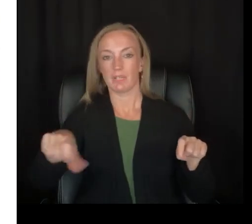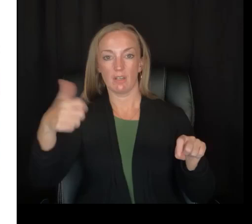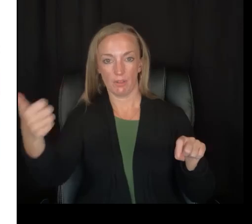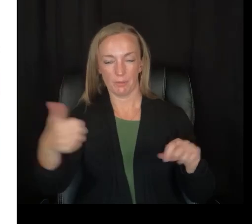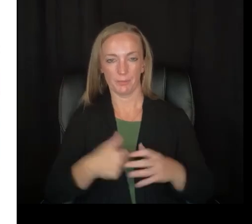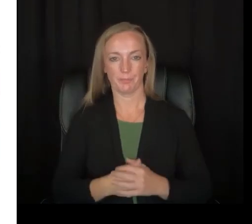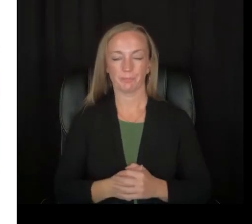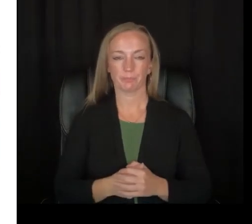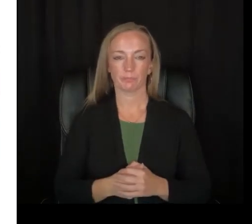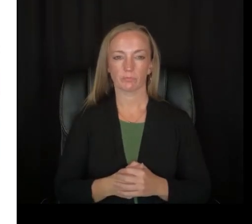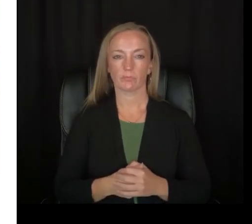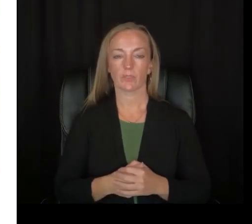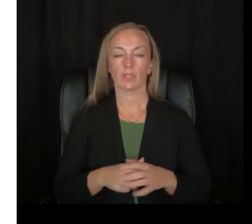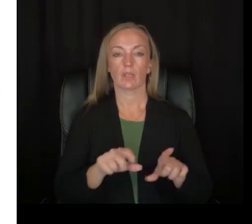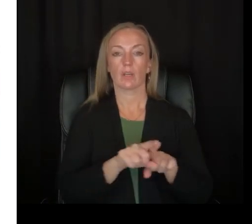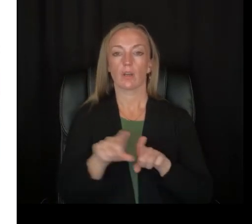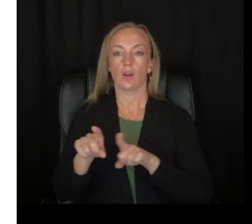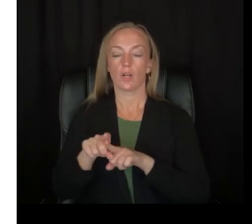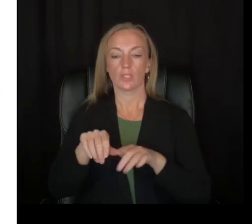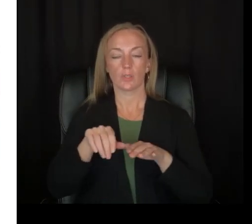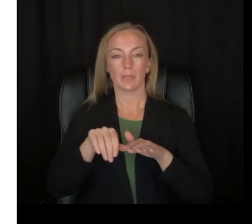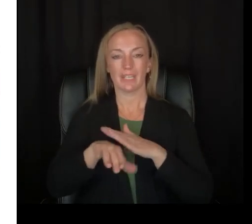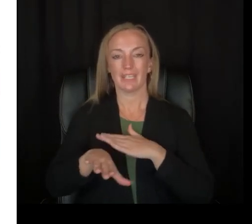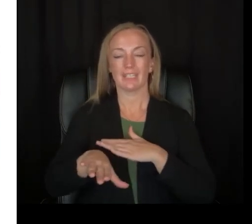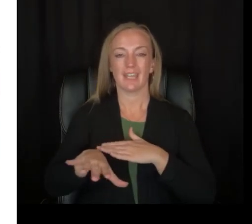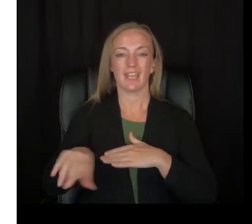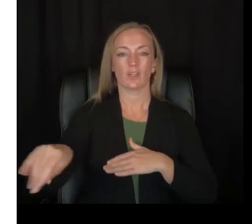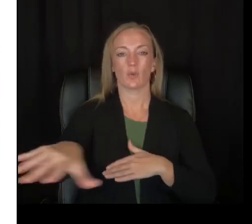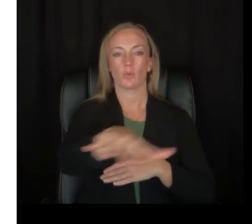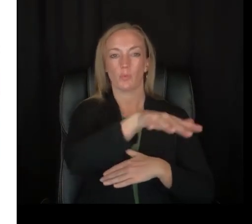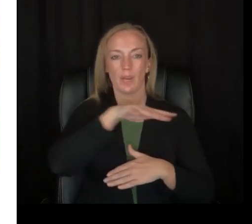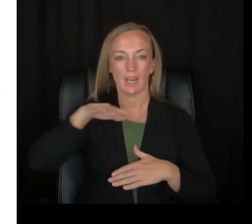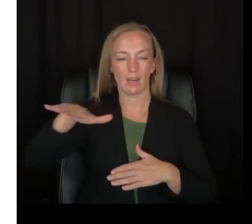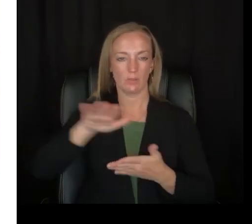Also travel in and around the school buildings, so for instance,